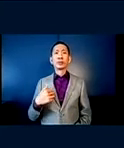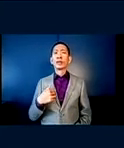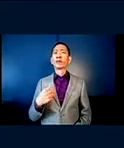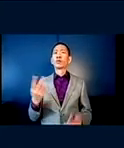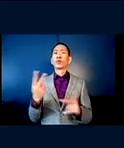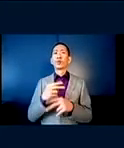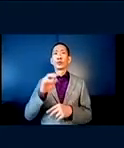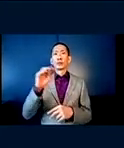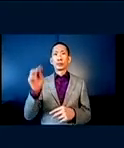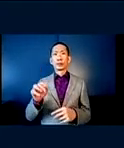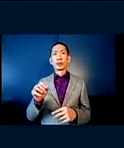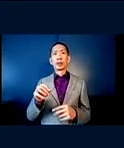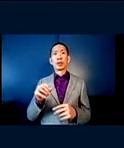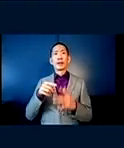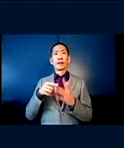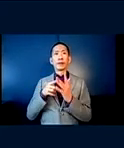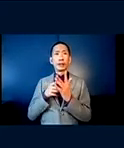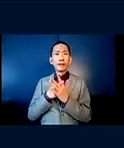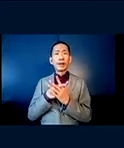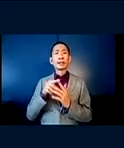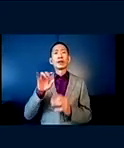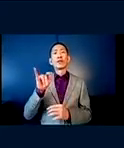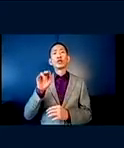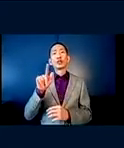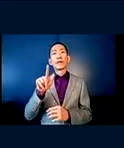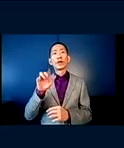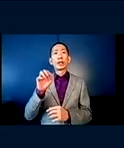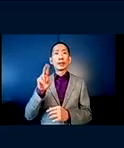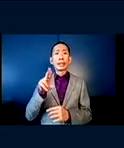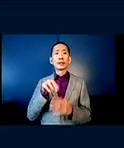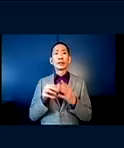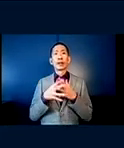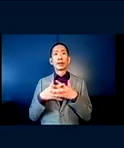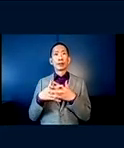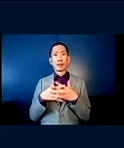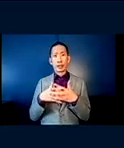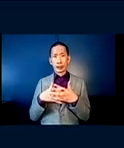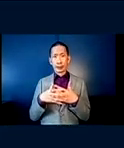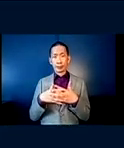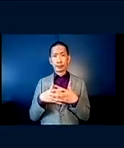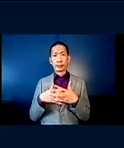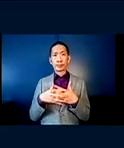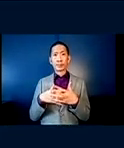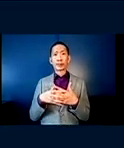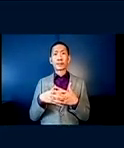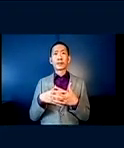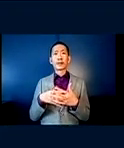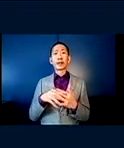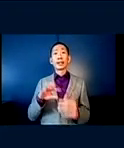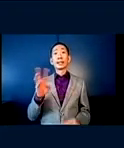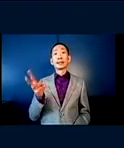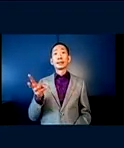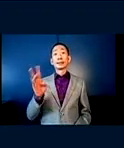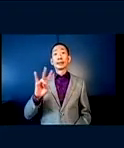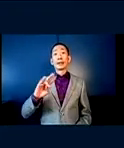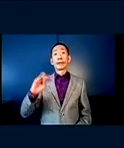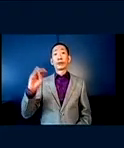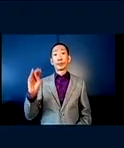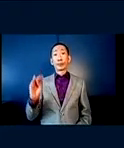WE HAD THE HIGHEST RATES OF INVASIVE CERVICAL CANCER IN THE